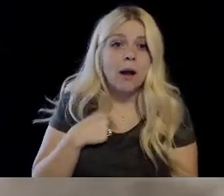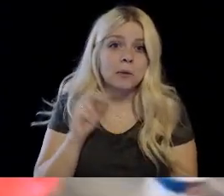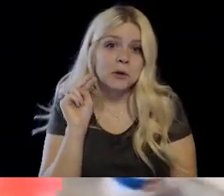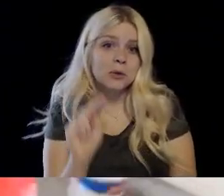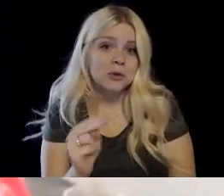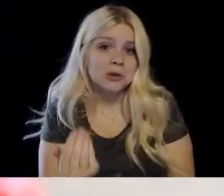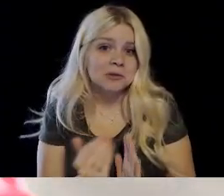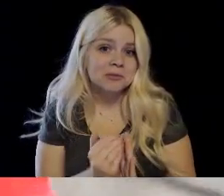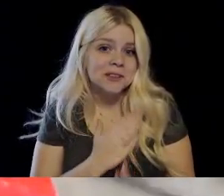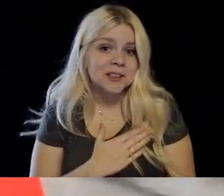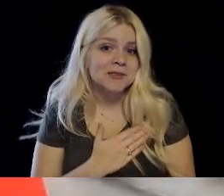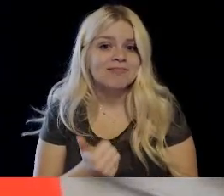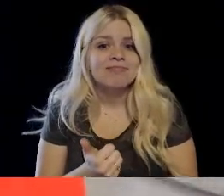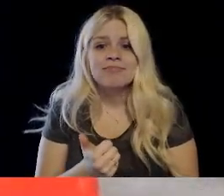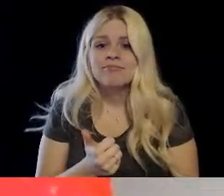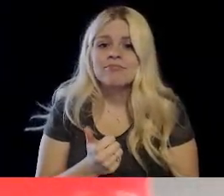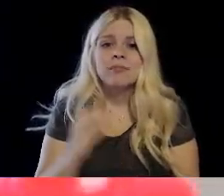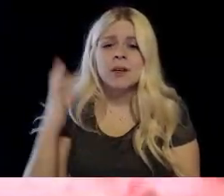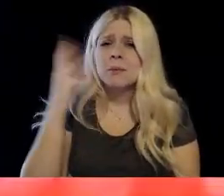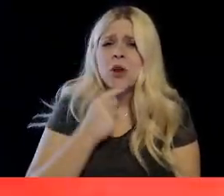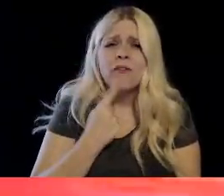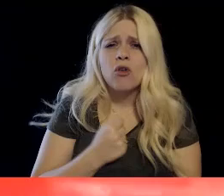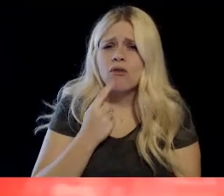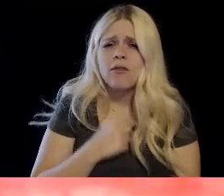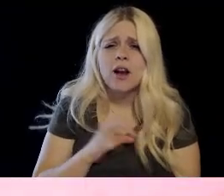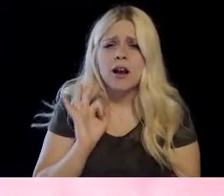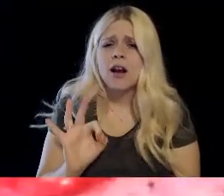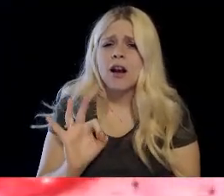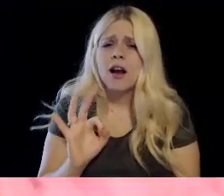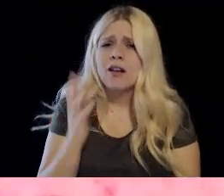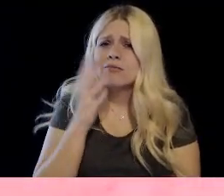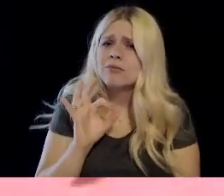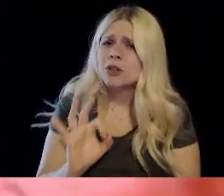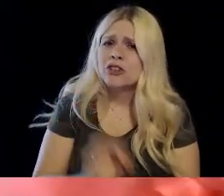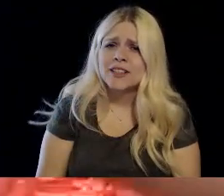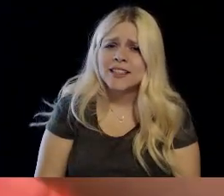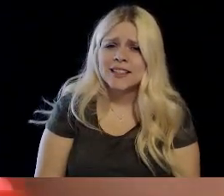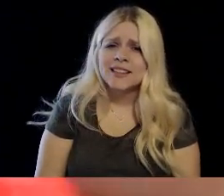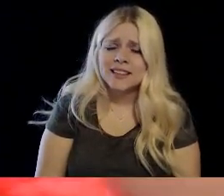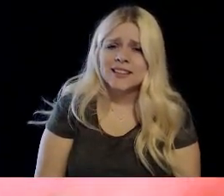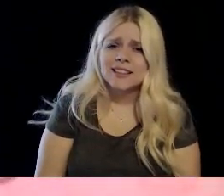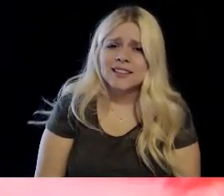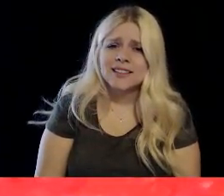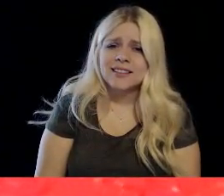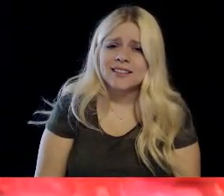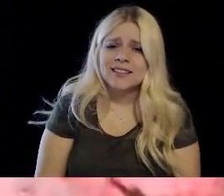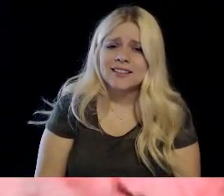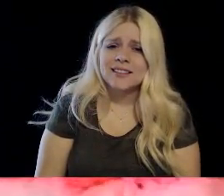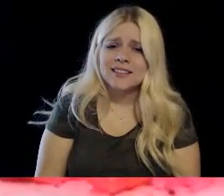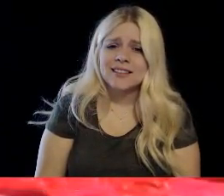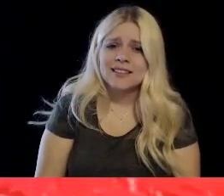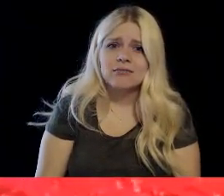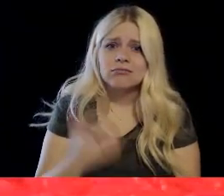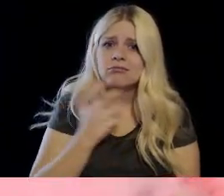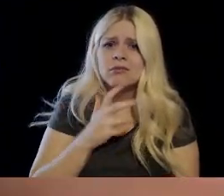that gorgeous red one, you guys. Look at that. Kind of shows you how heavy they are, too.